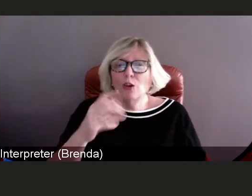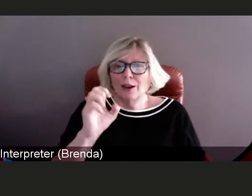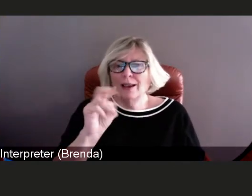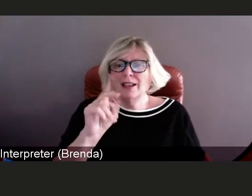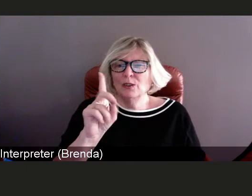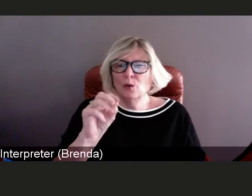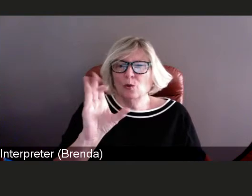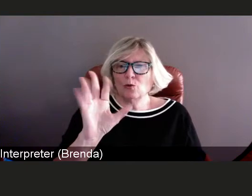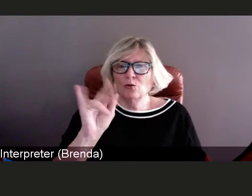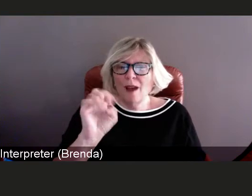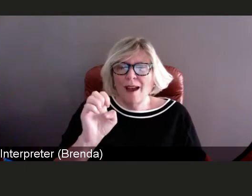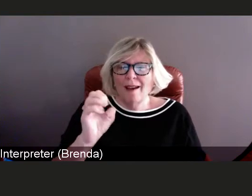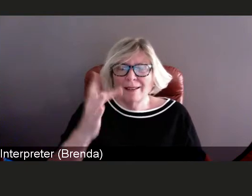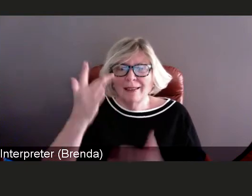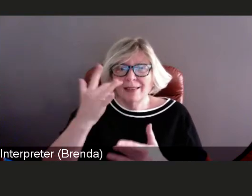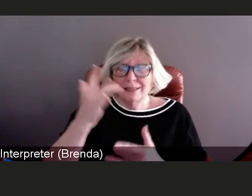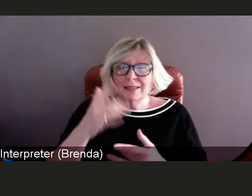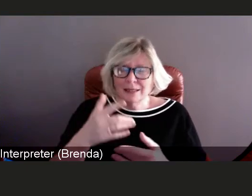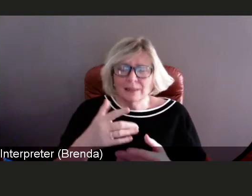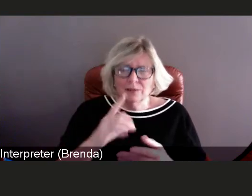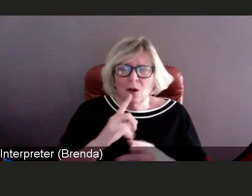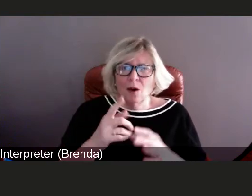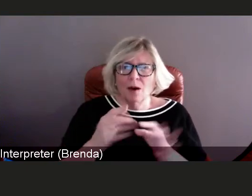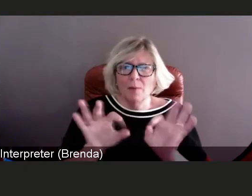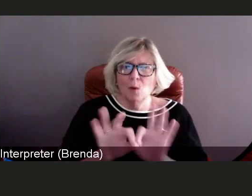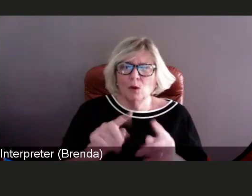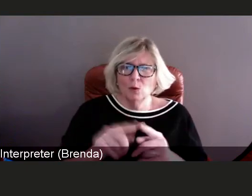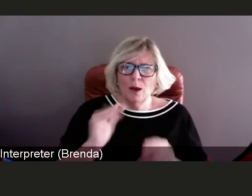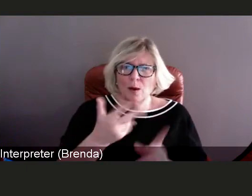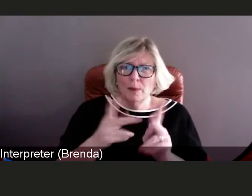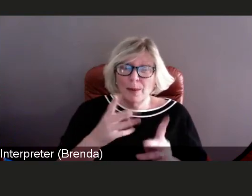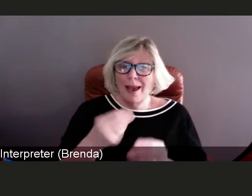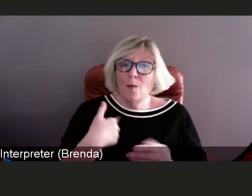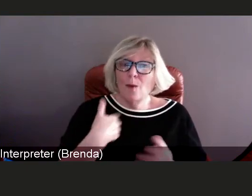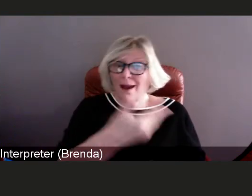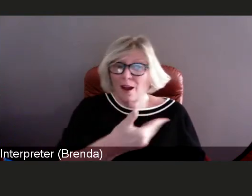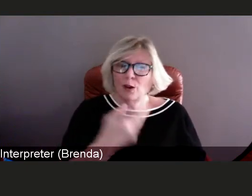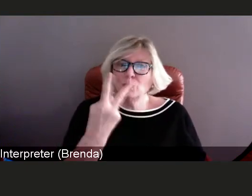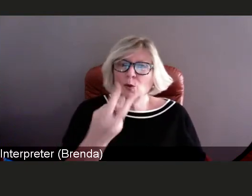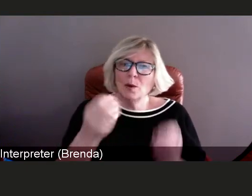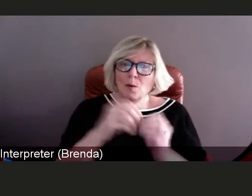We've brought on two more OB-GYNs. And in addition to the ones that we of course hired